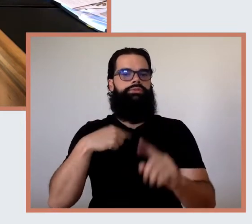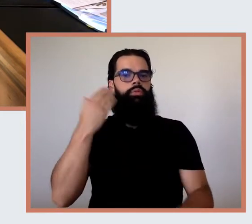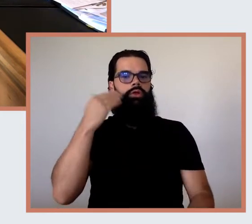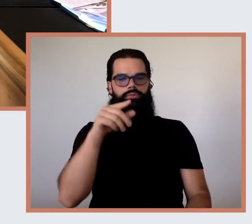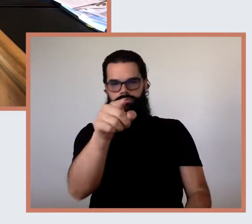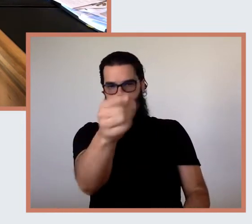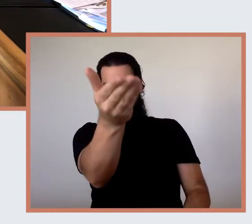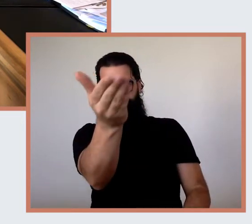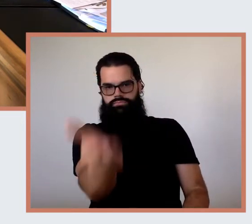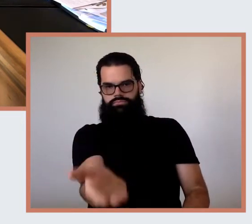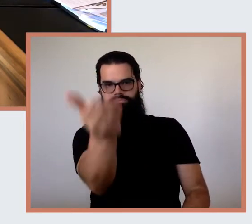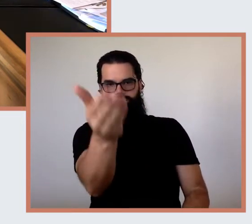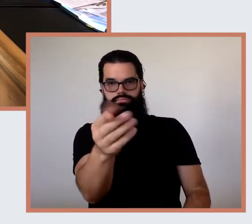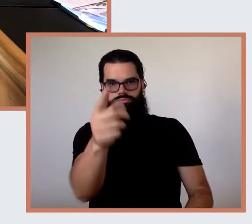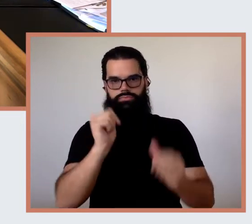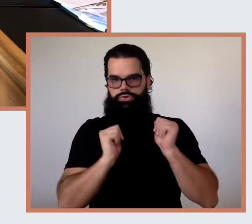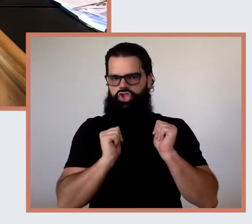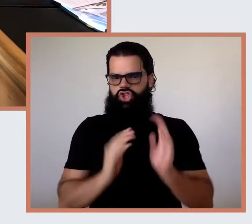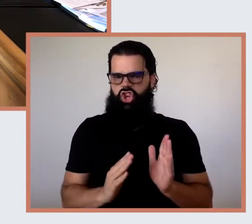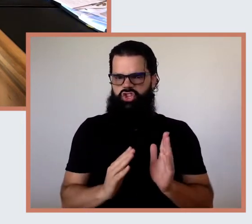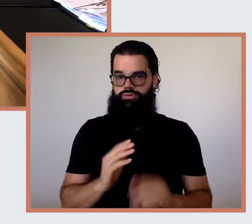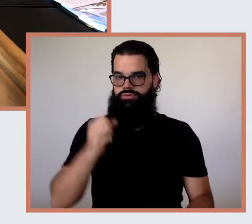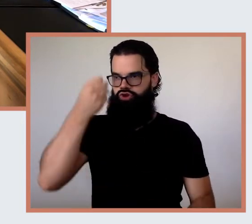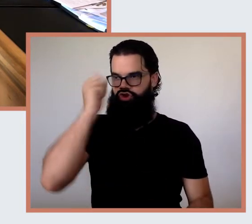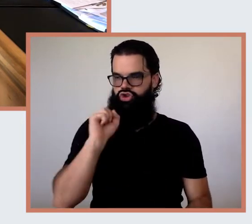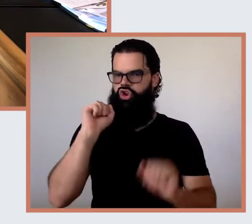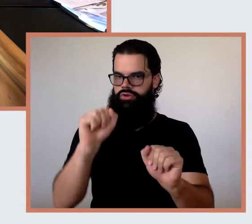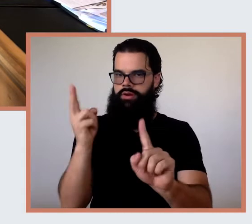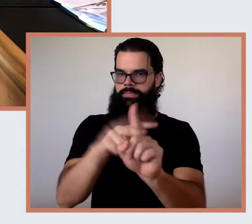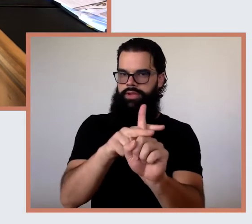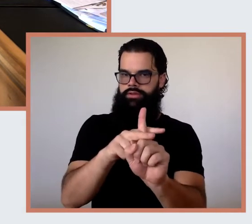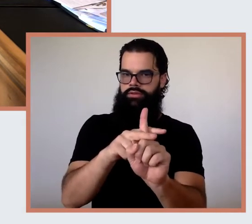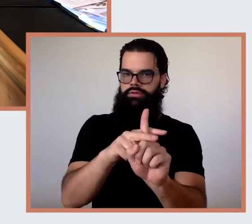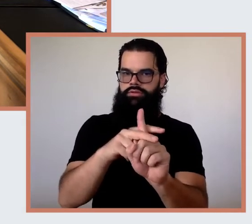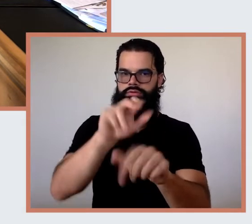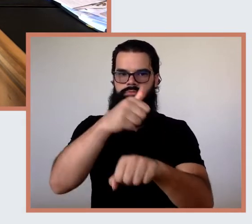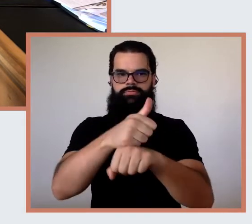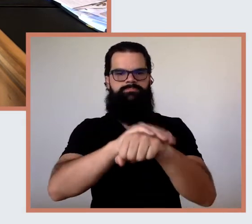for me, this is important because when you are, when you're an actor and Sarah can relate to this,